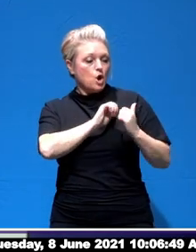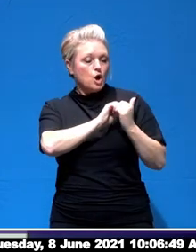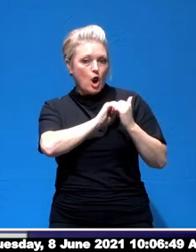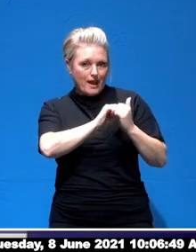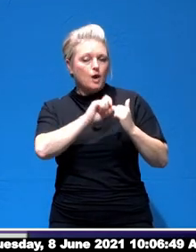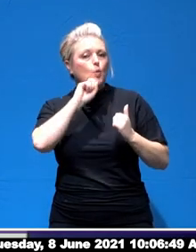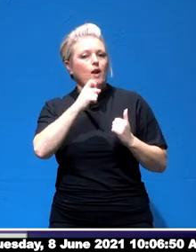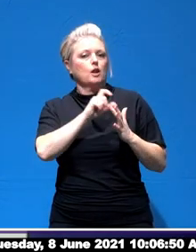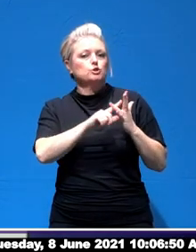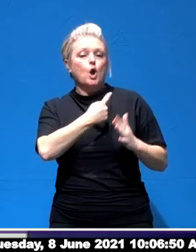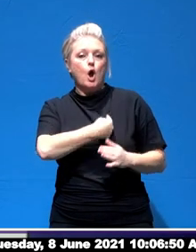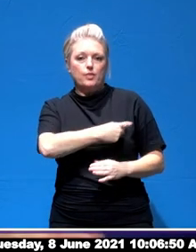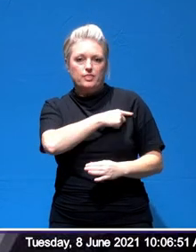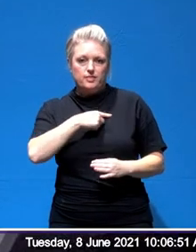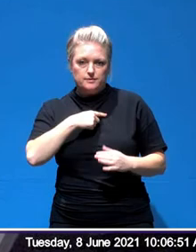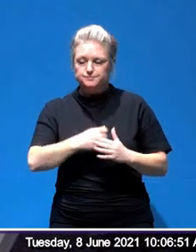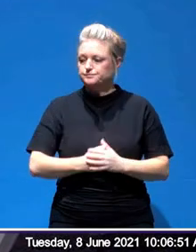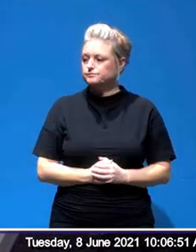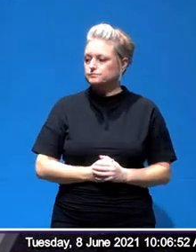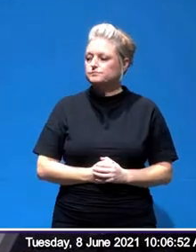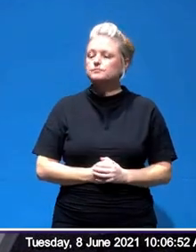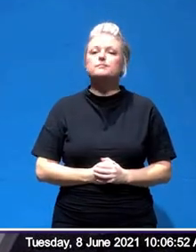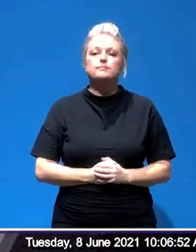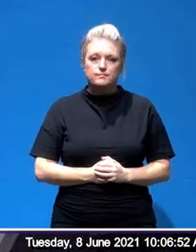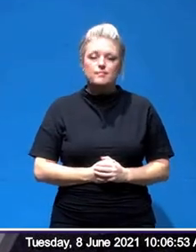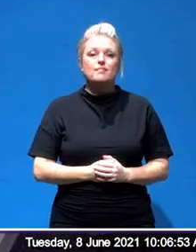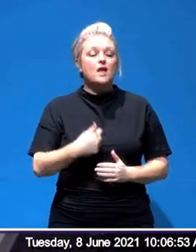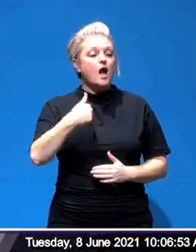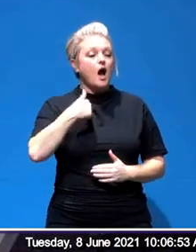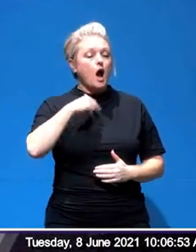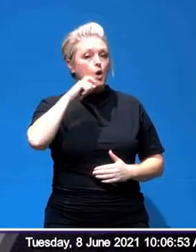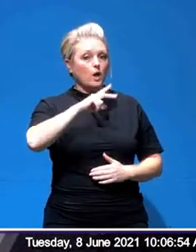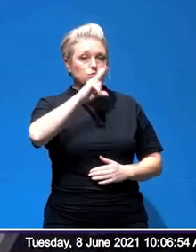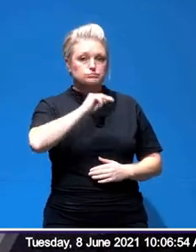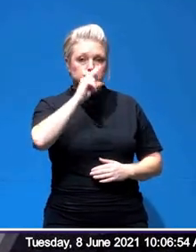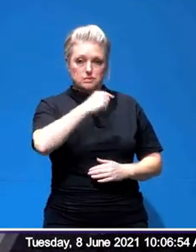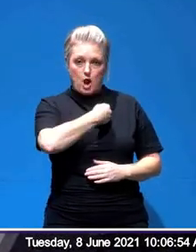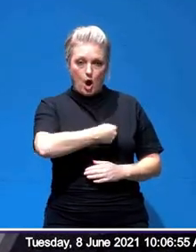Thank you very much. I will read you the oath. At the end, please say yes or I do.